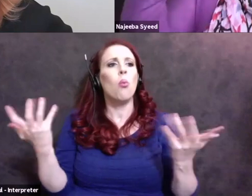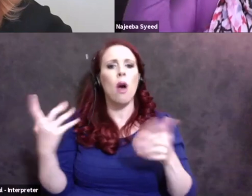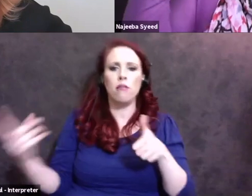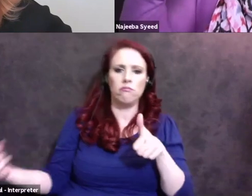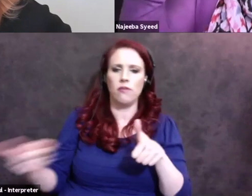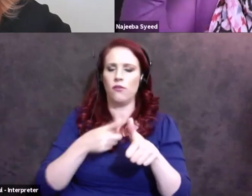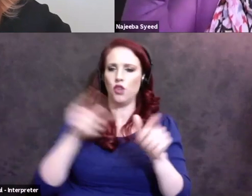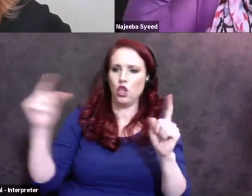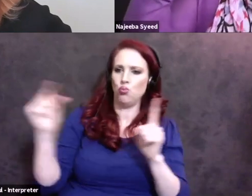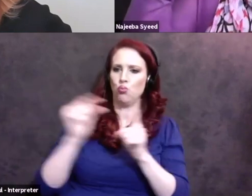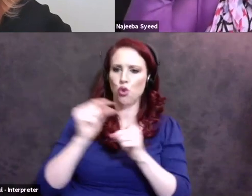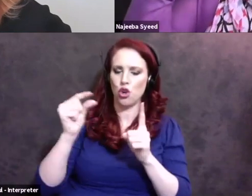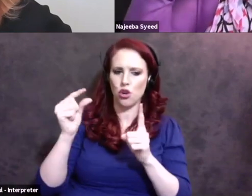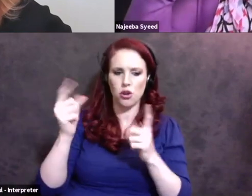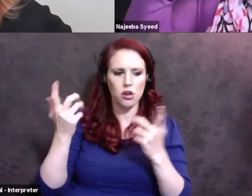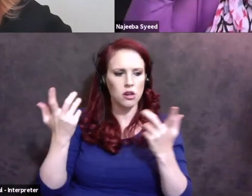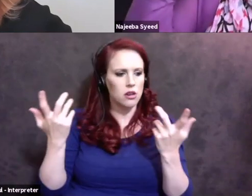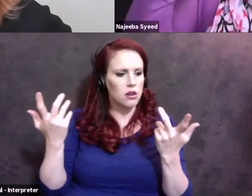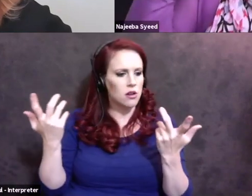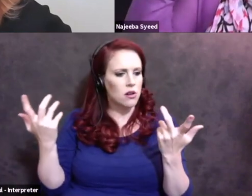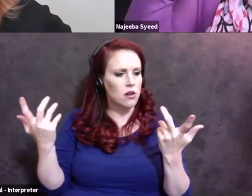the first image?